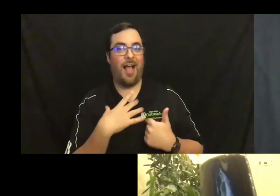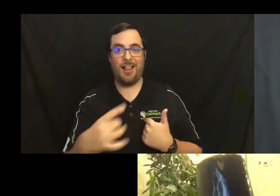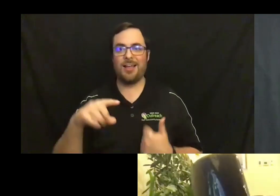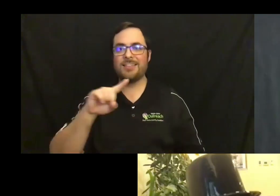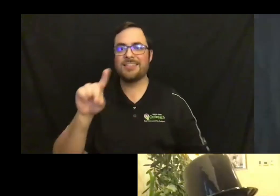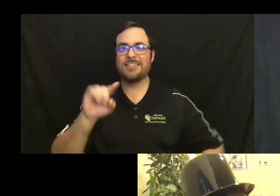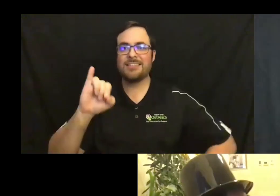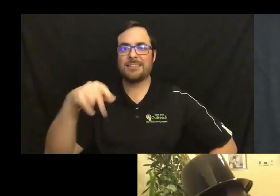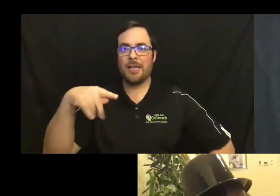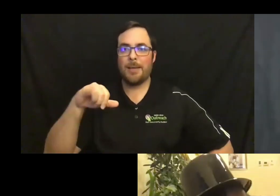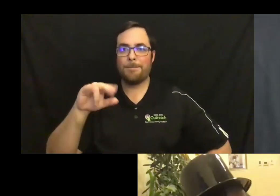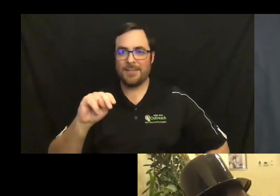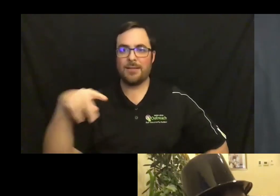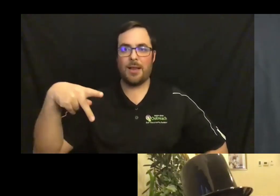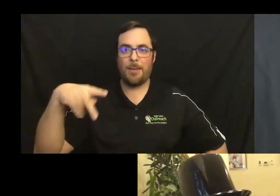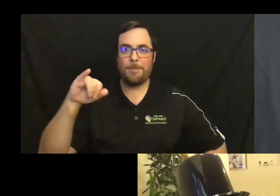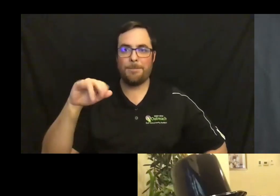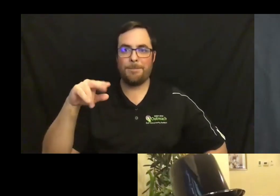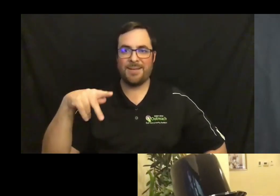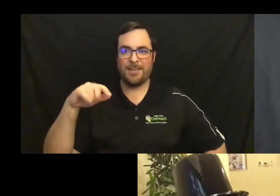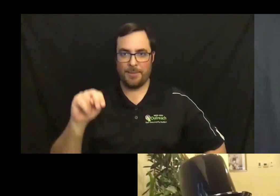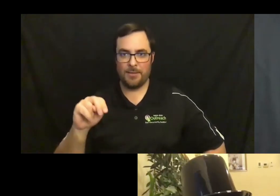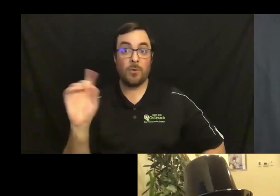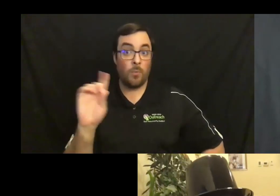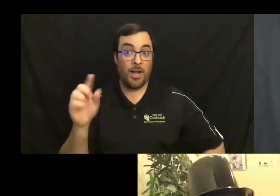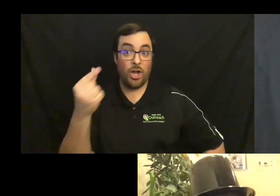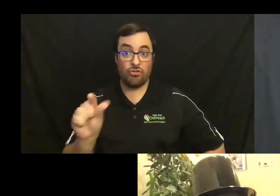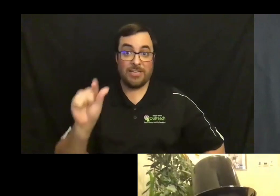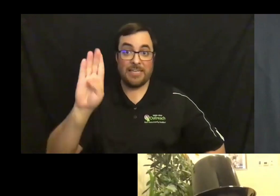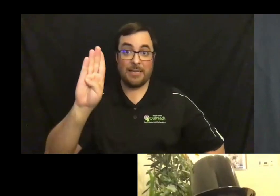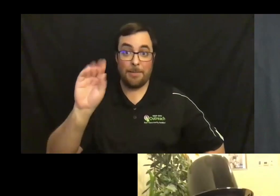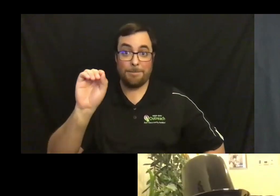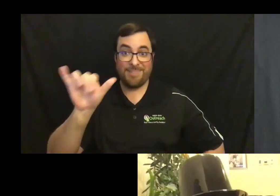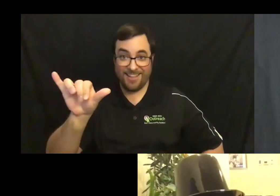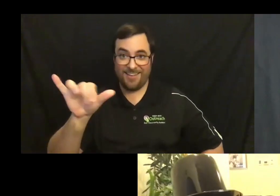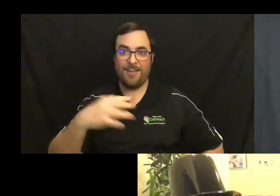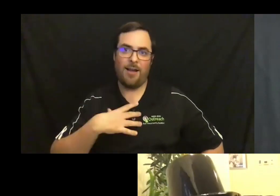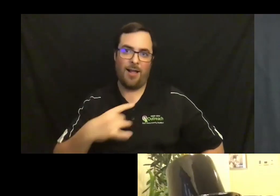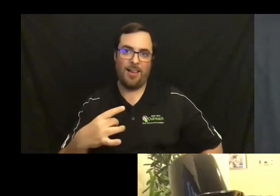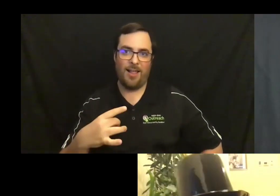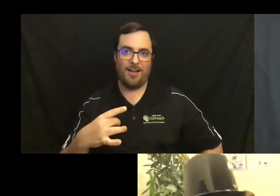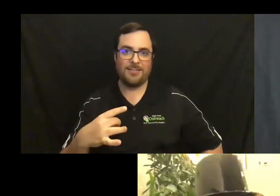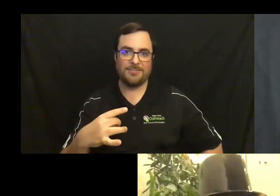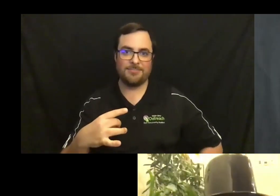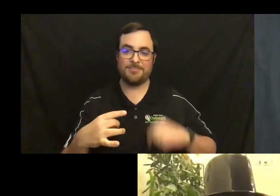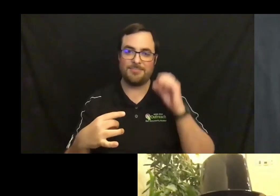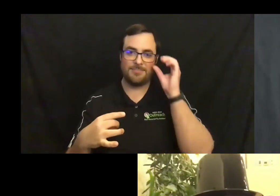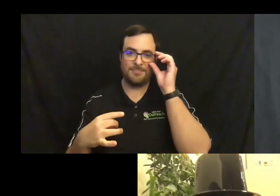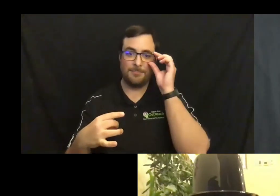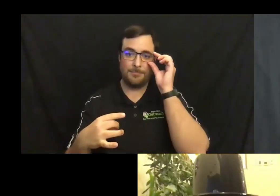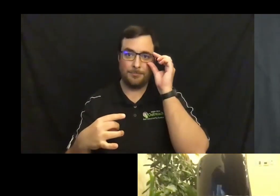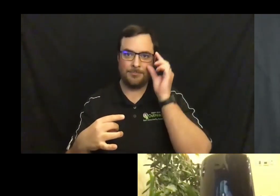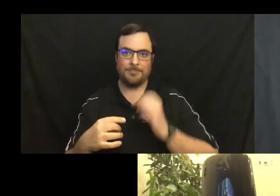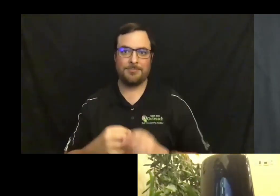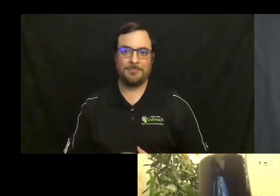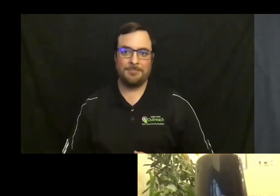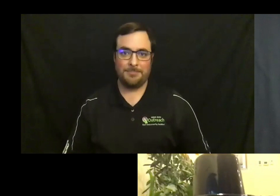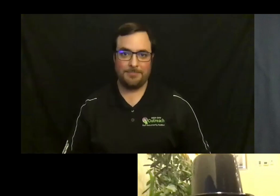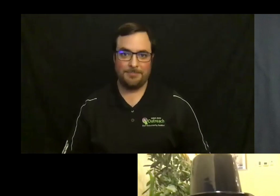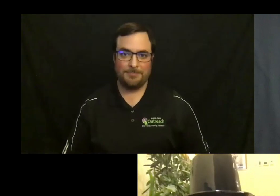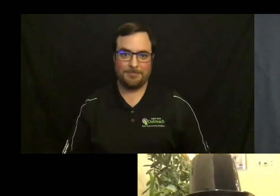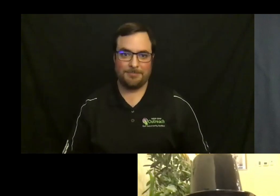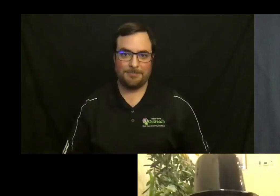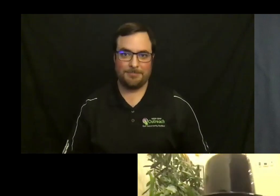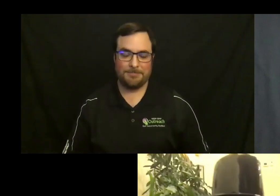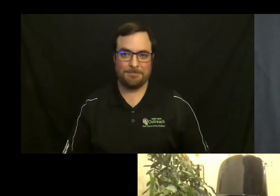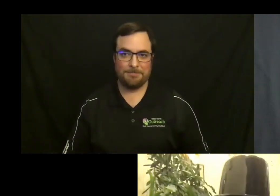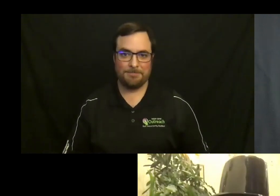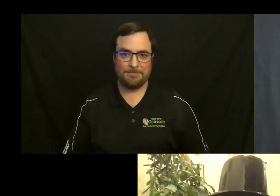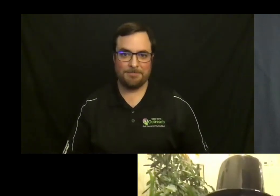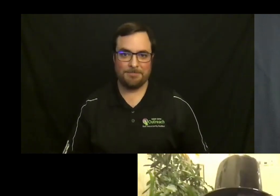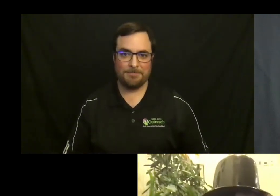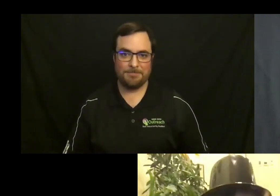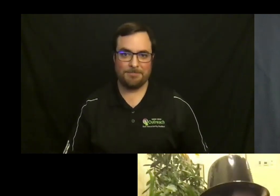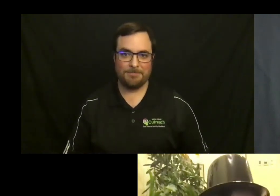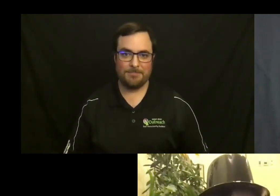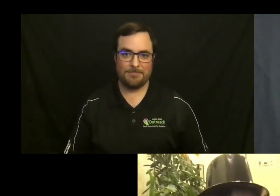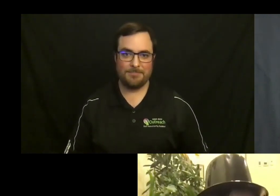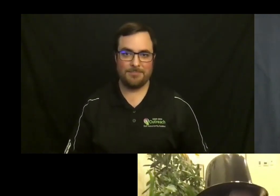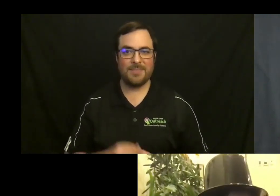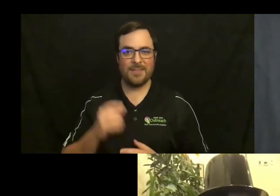is in where? Green Bay Jen: Okay Sid: and fun and um and it is in Great America.